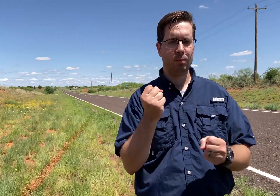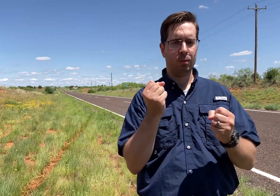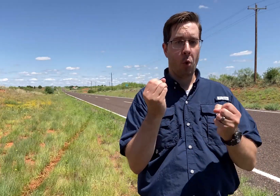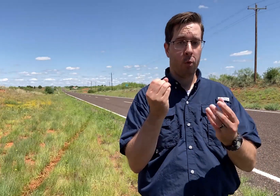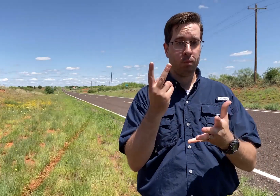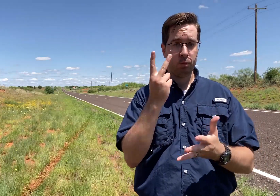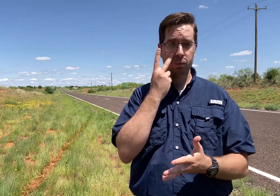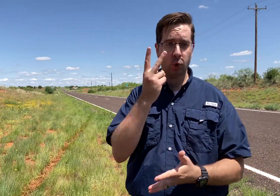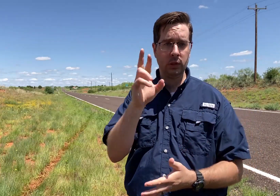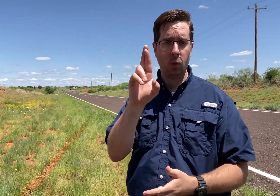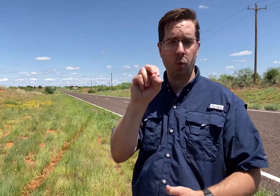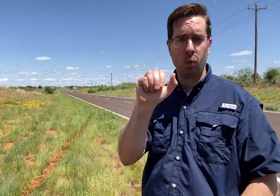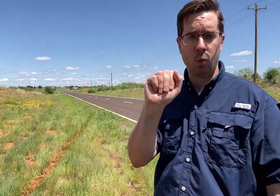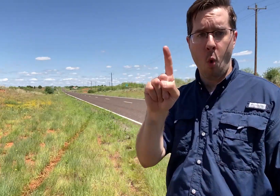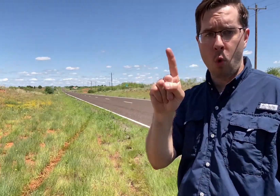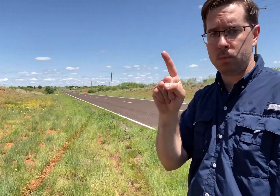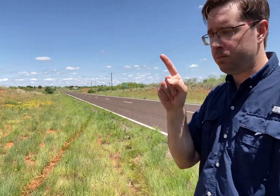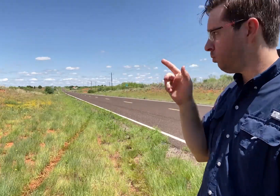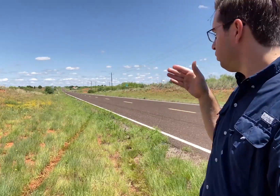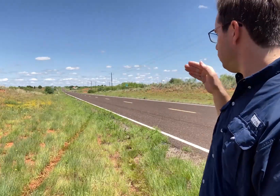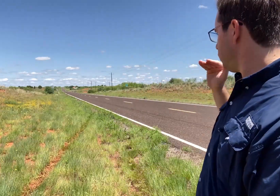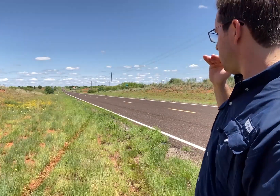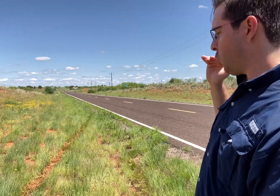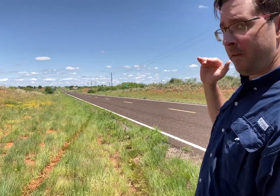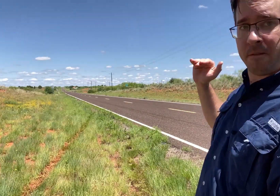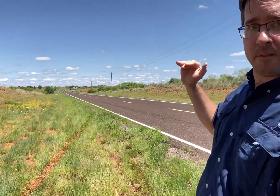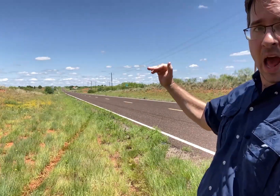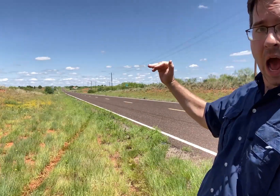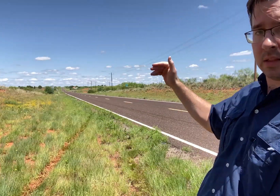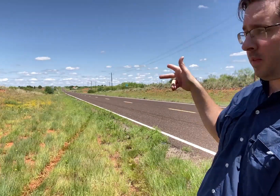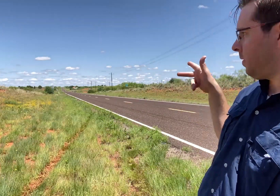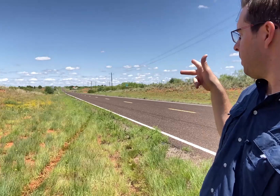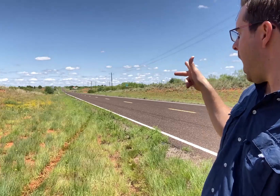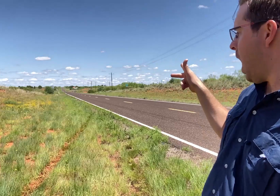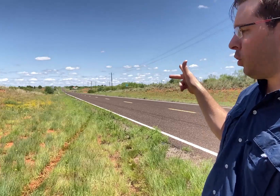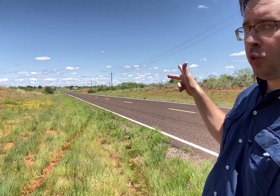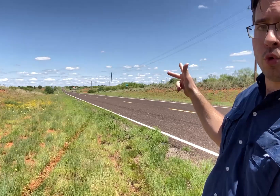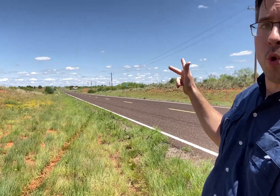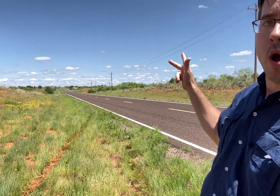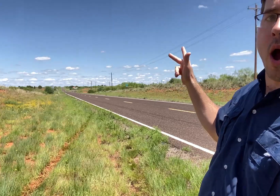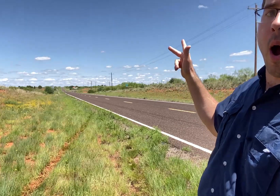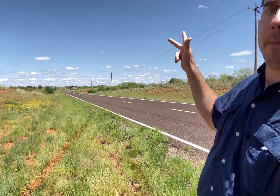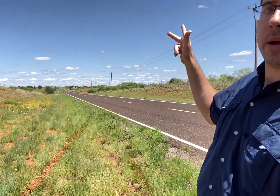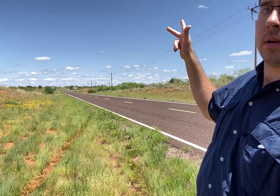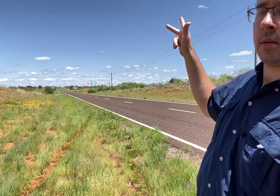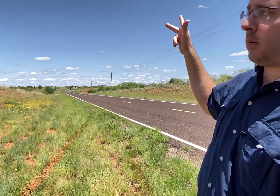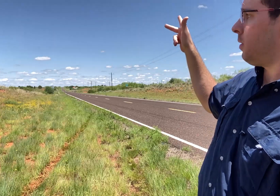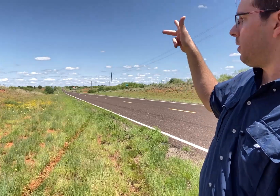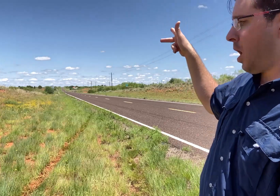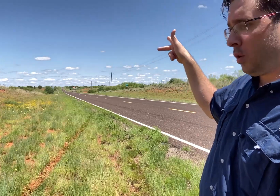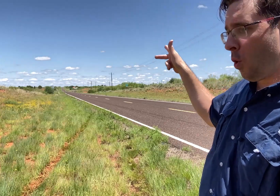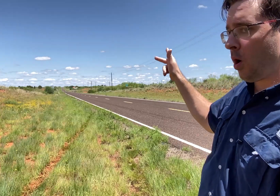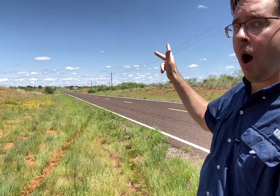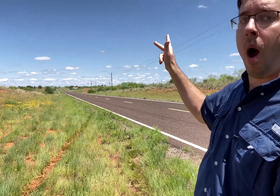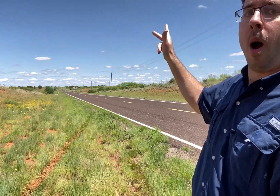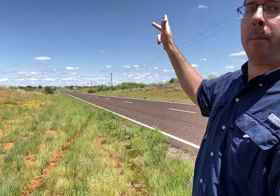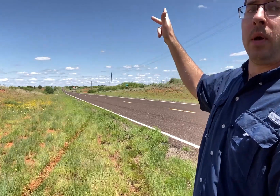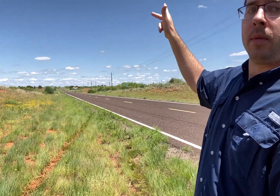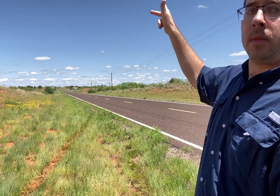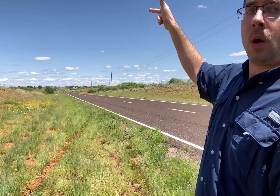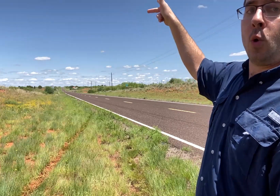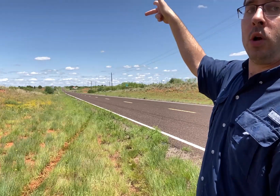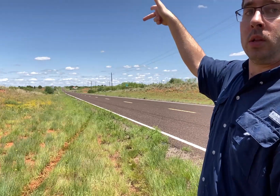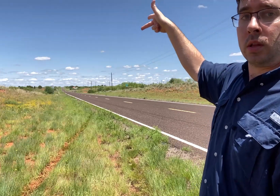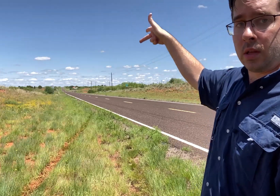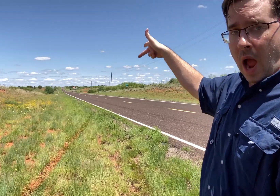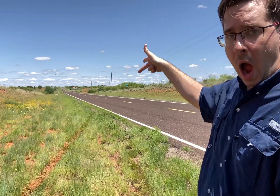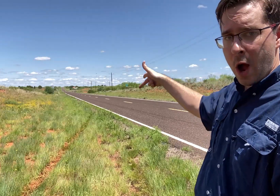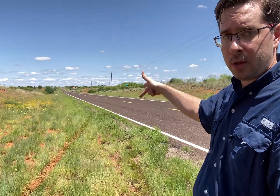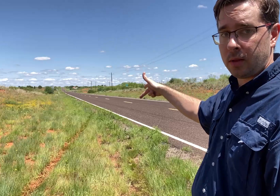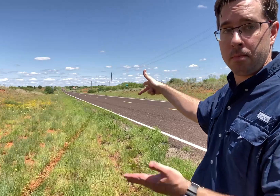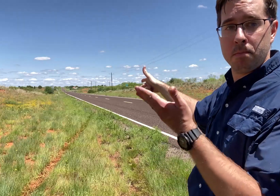You see this road going uphill then downhill?